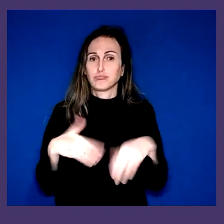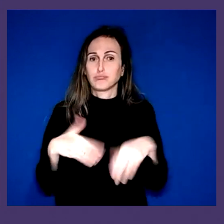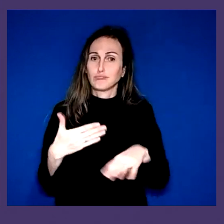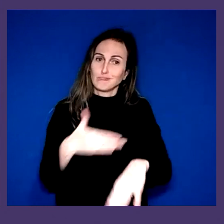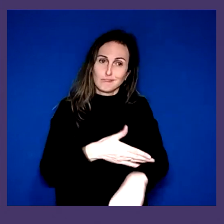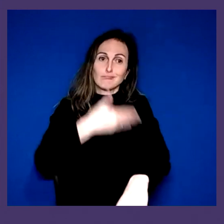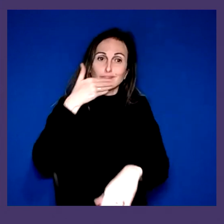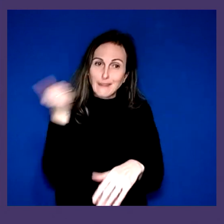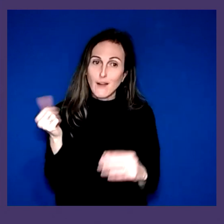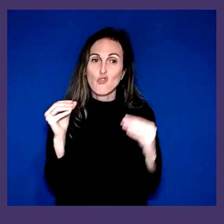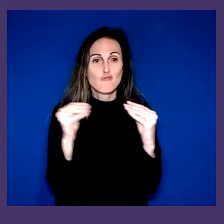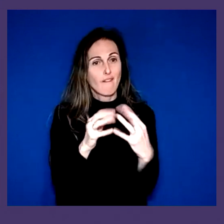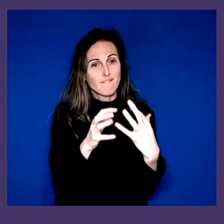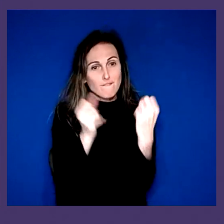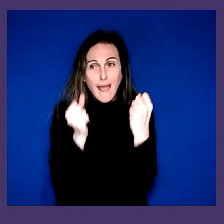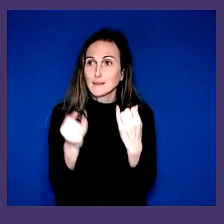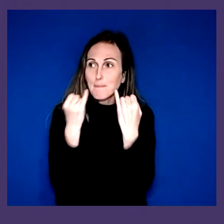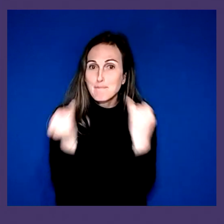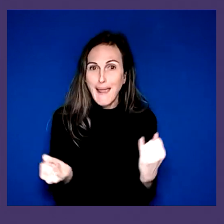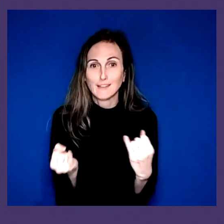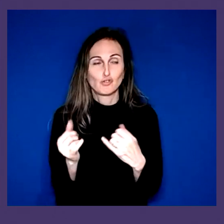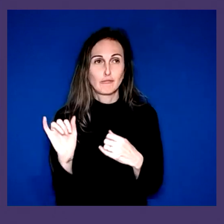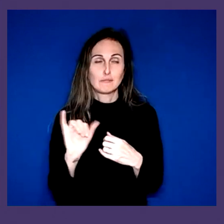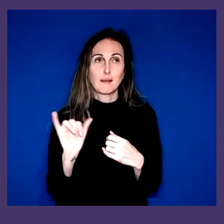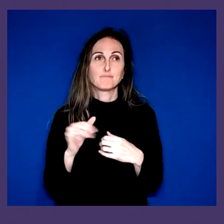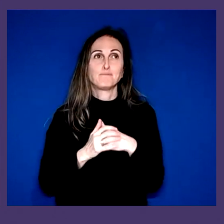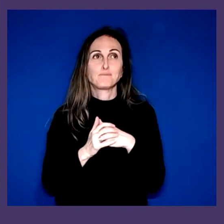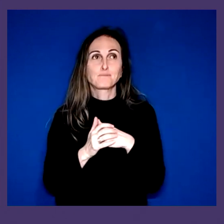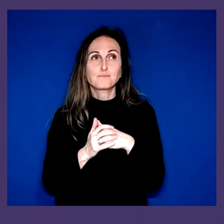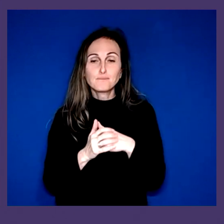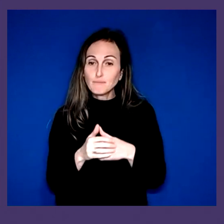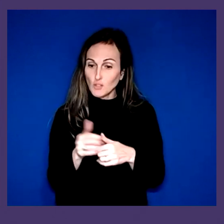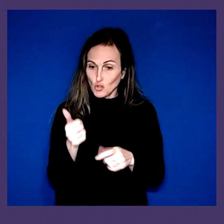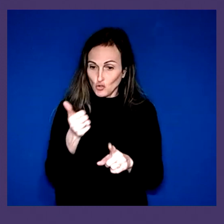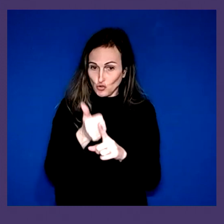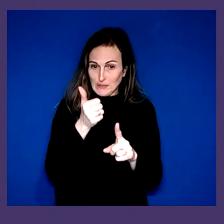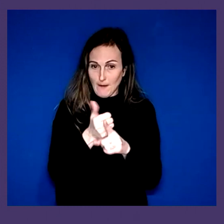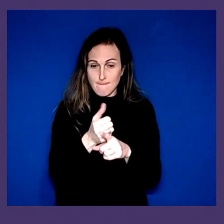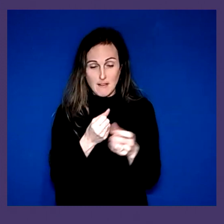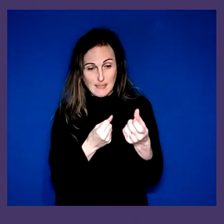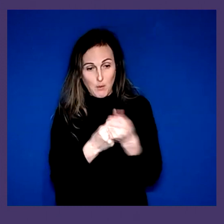Just imagine you are a support agent on the Microsoft Disability Answer Desk